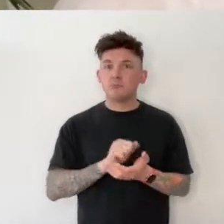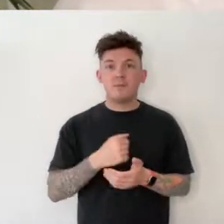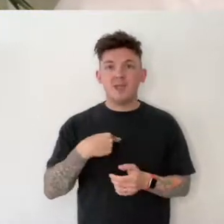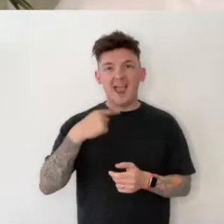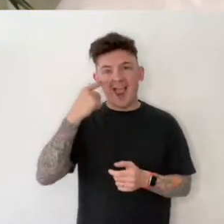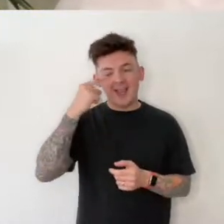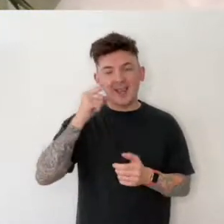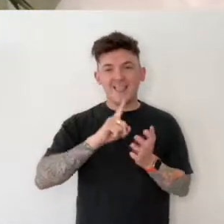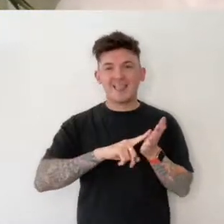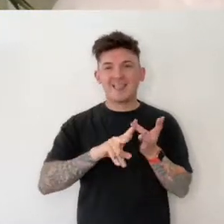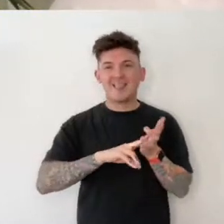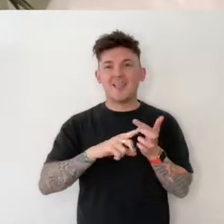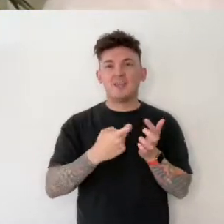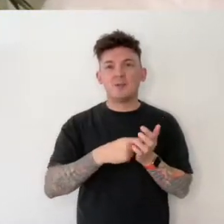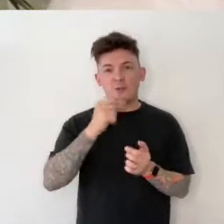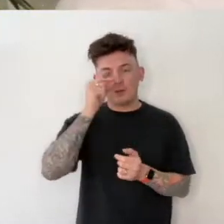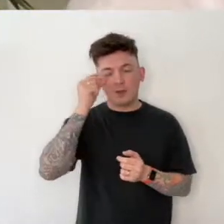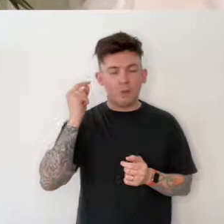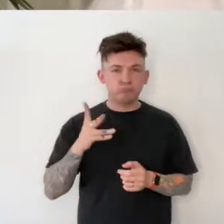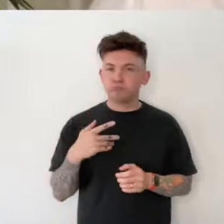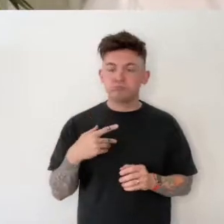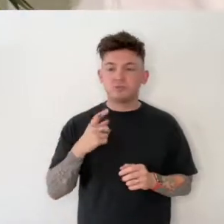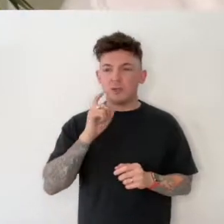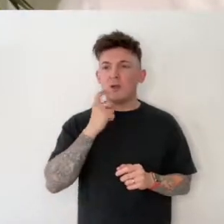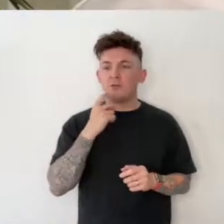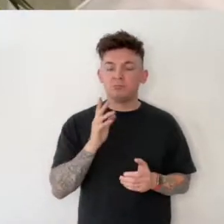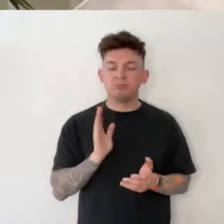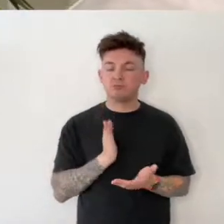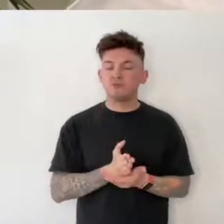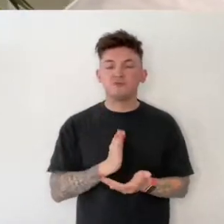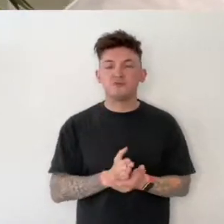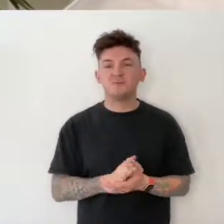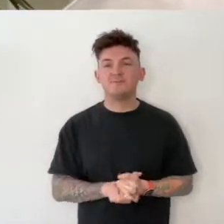I think, eyeliner was probably the hardest thing yeah! which sort of primer do you use,